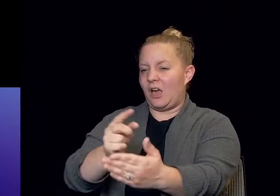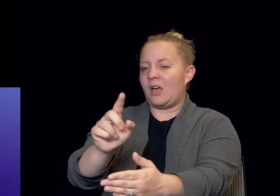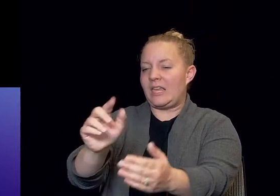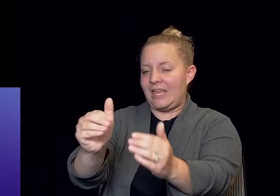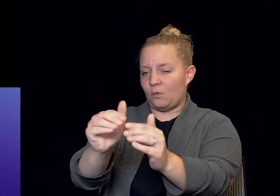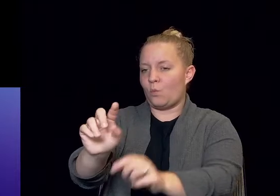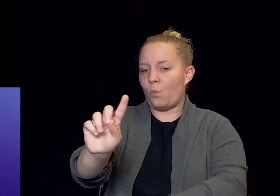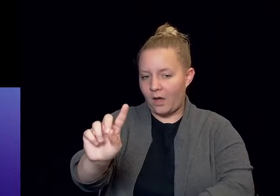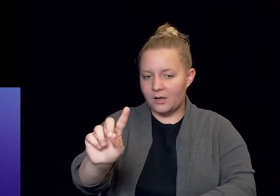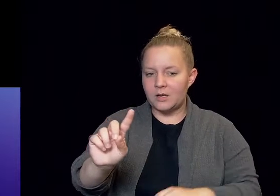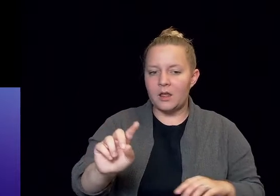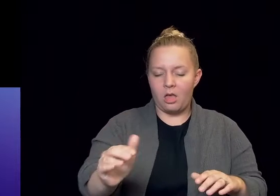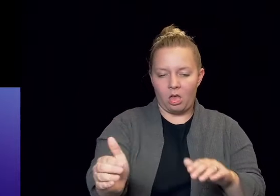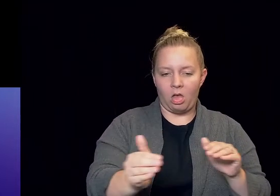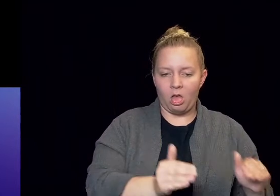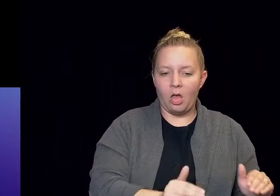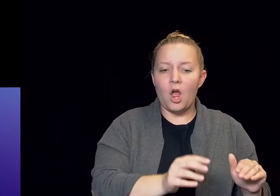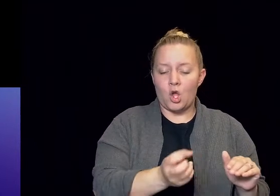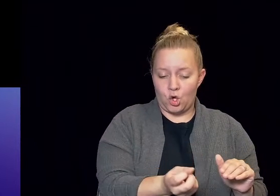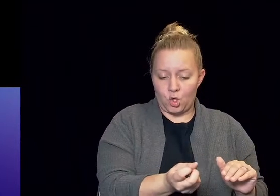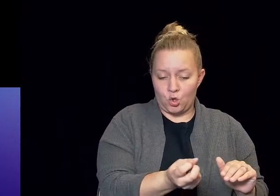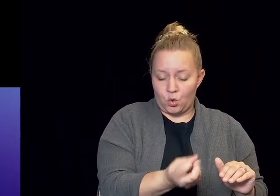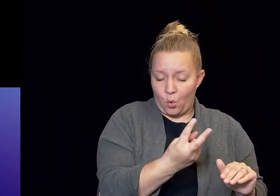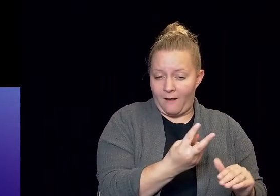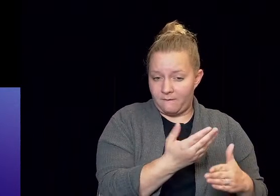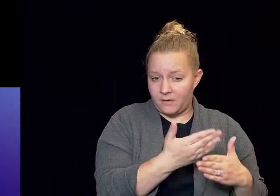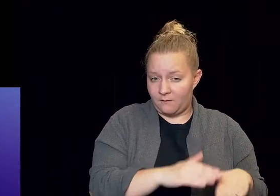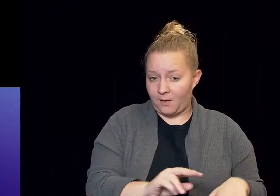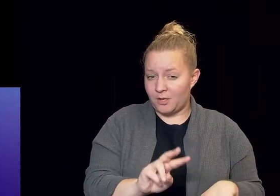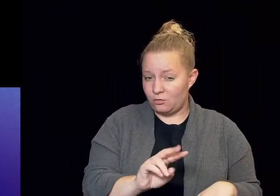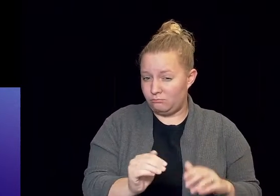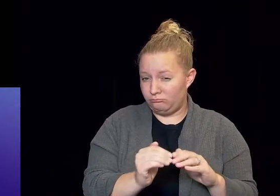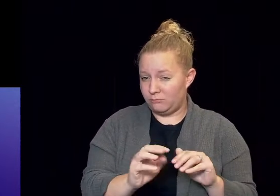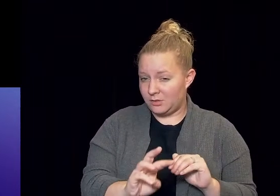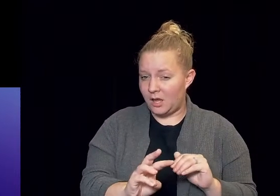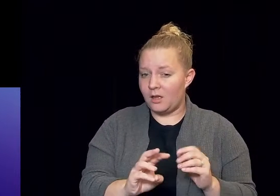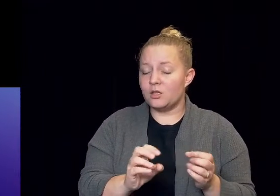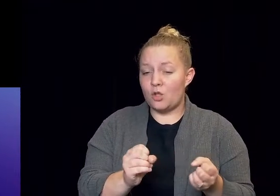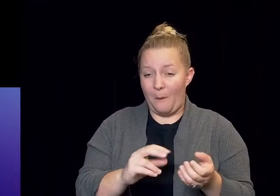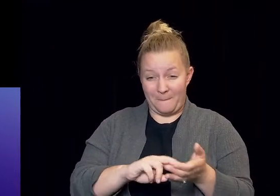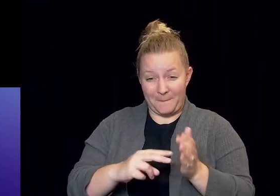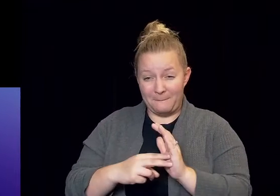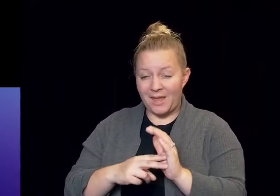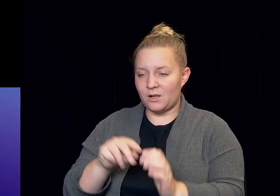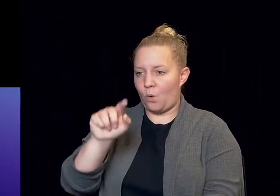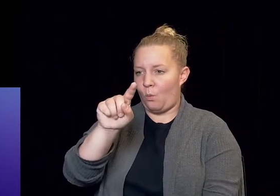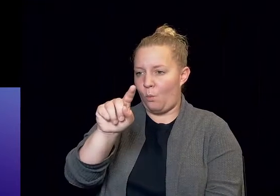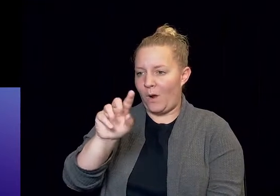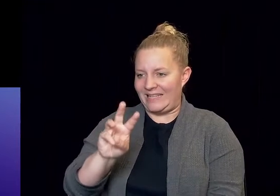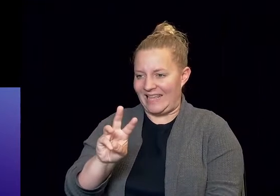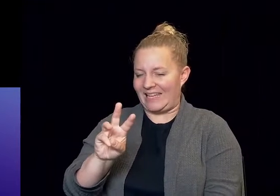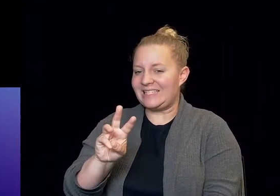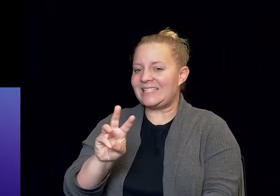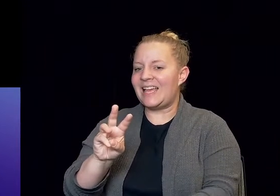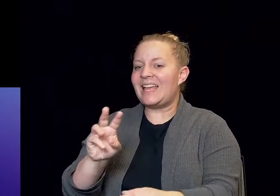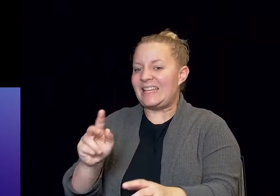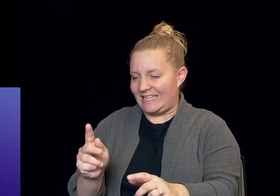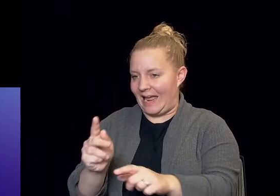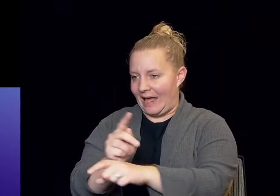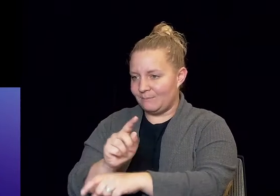So really, it's like I have the the fractions 1/6 times 1/7. And so now, you can multiply